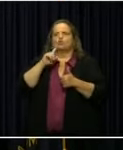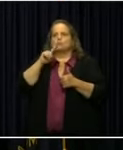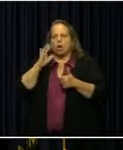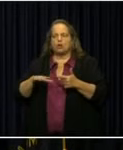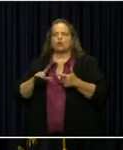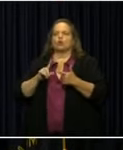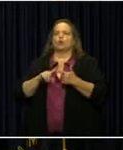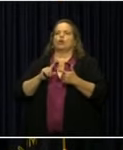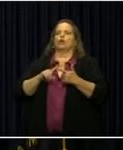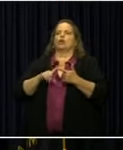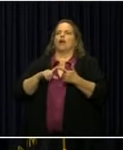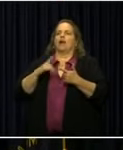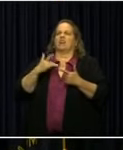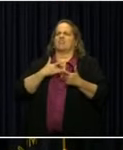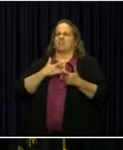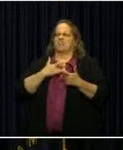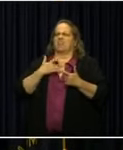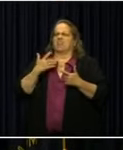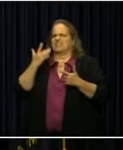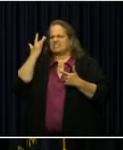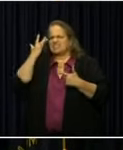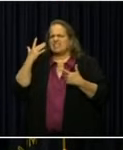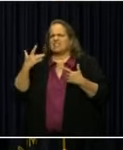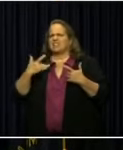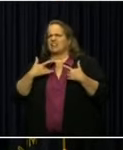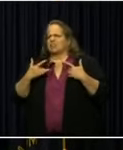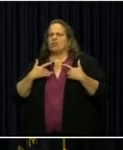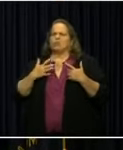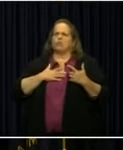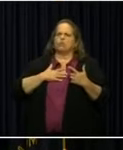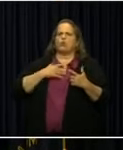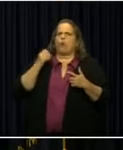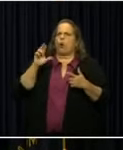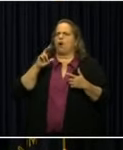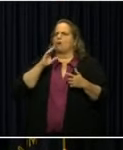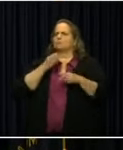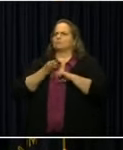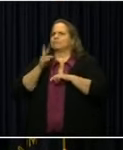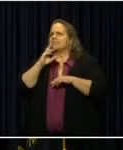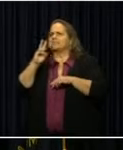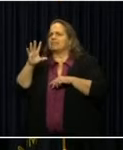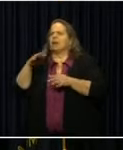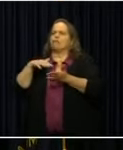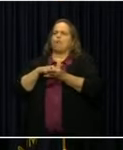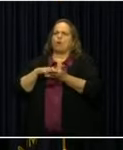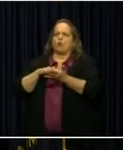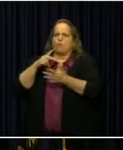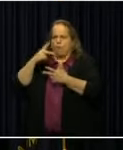SCHOOL SYSTEM AND EVERYTHING THAT THEY HAVE DOWN THE FEED OUR KIDS.